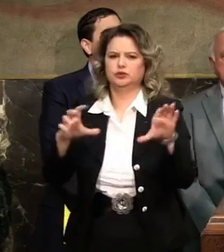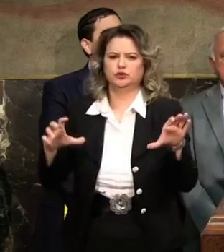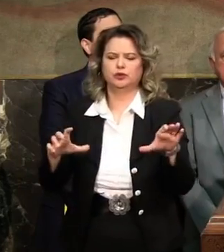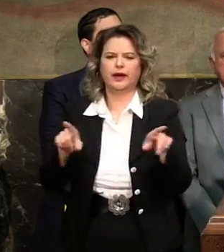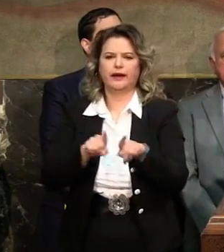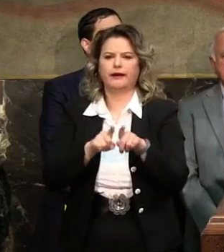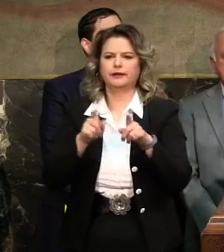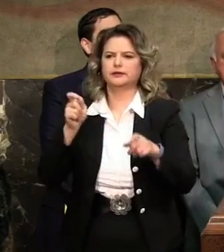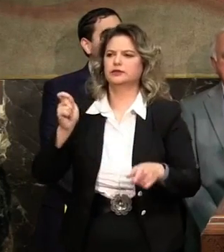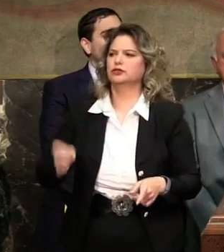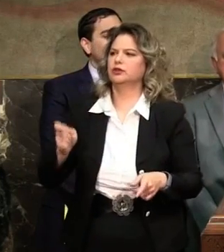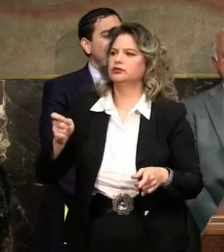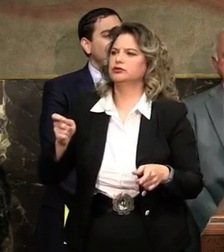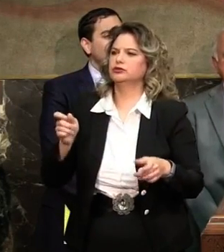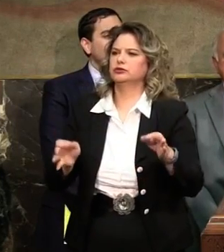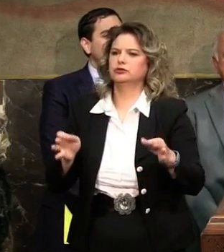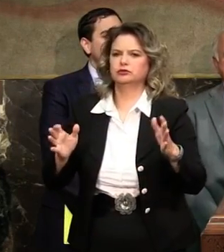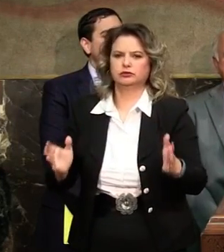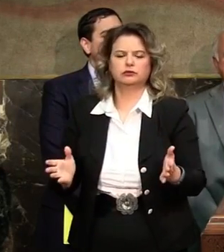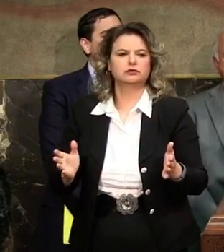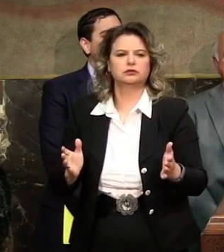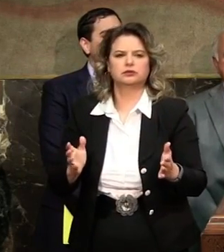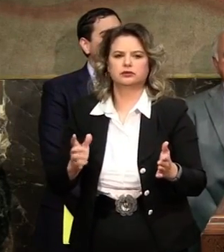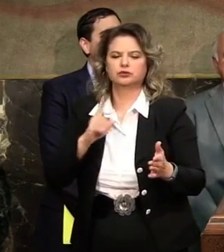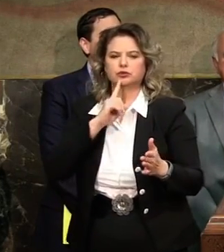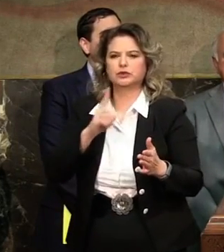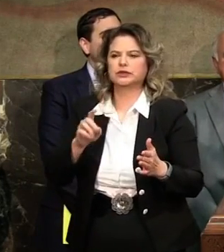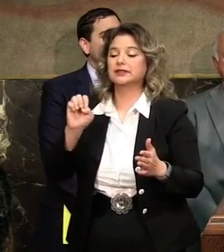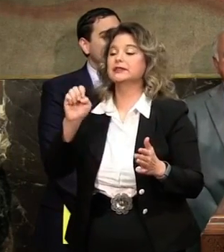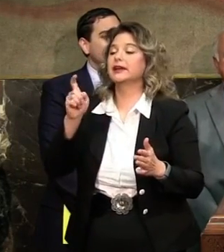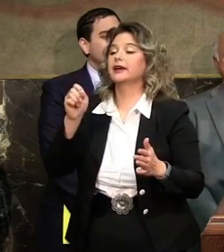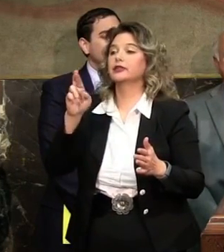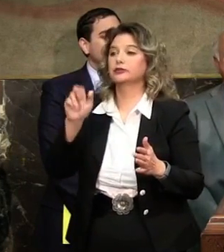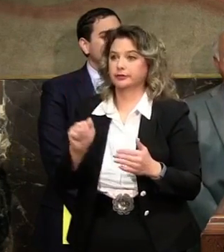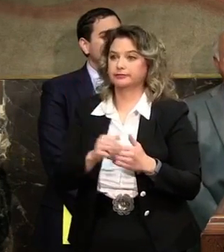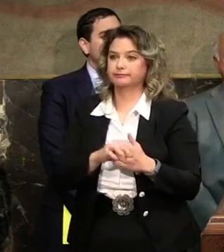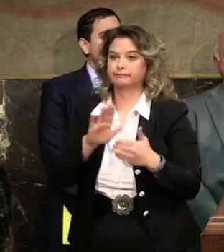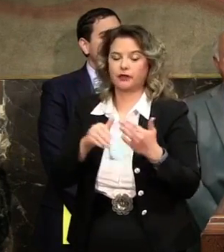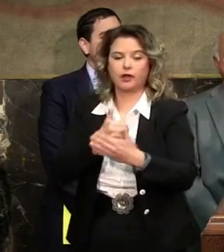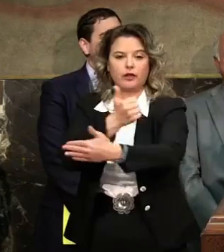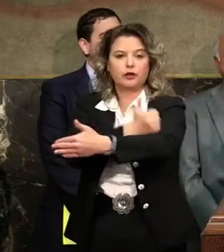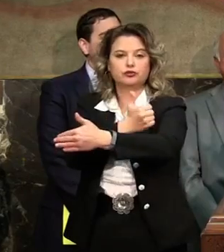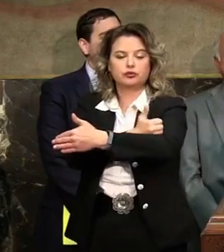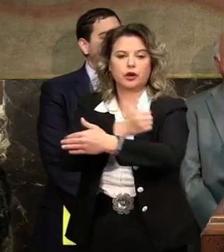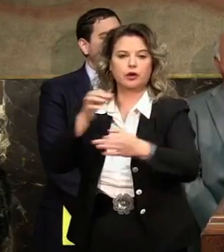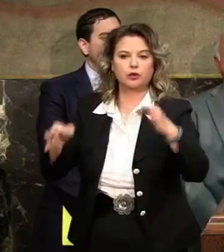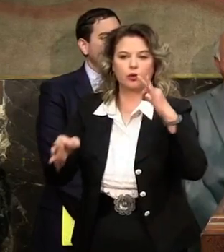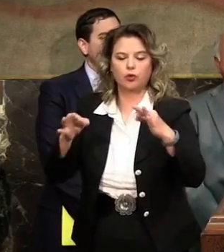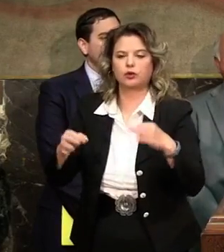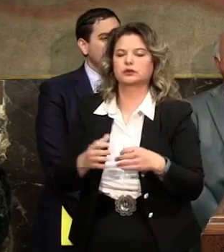extra the the drug courts that we operate the reentry courts that we